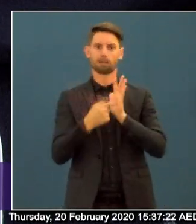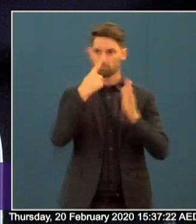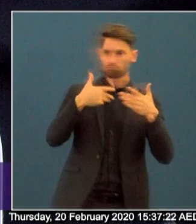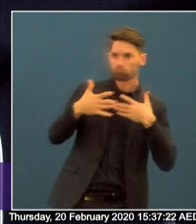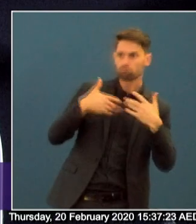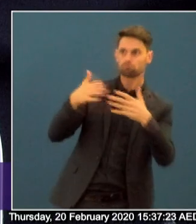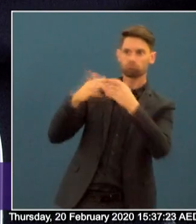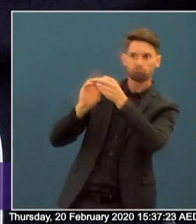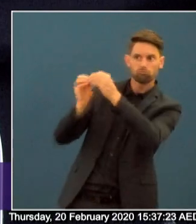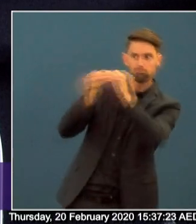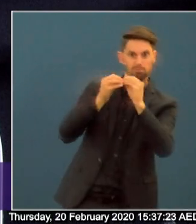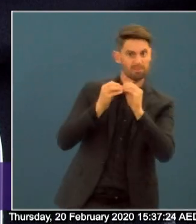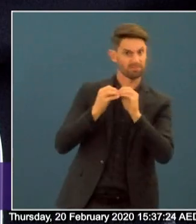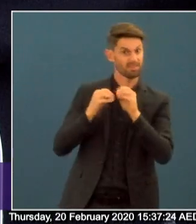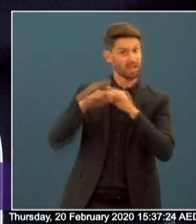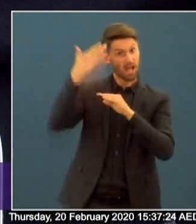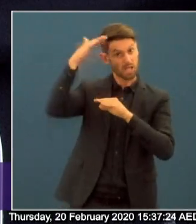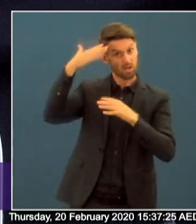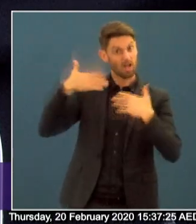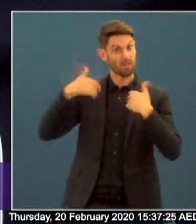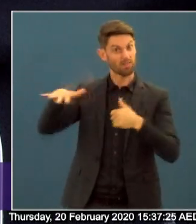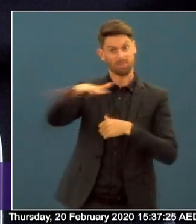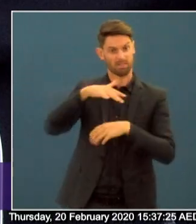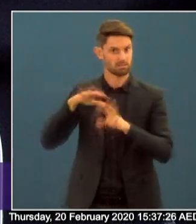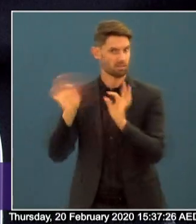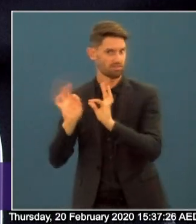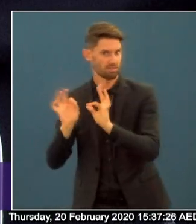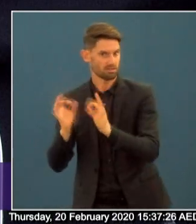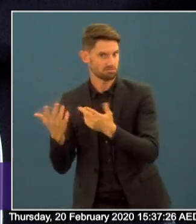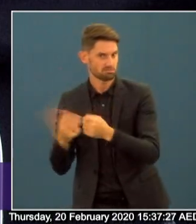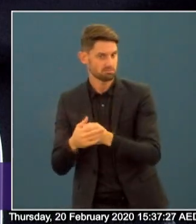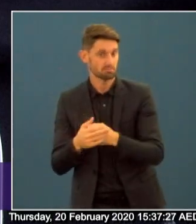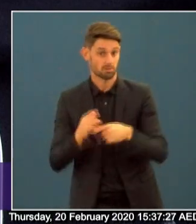as I've already mentioned, as far as I know, there's no training program